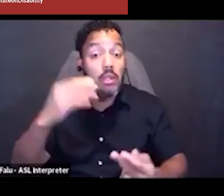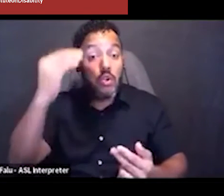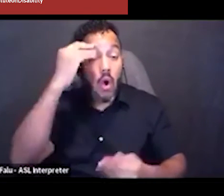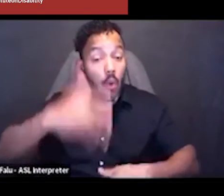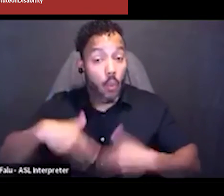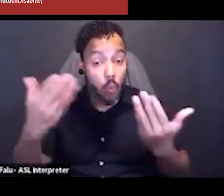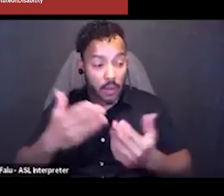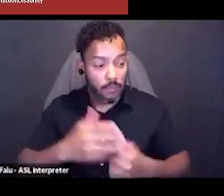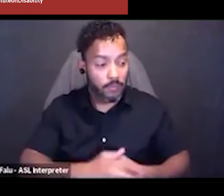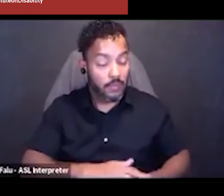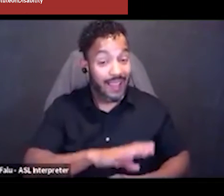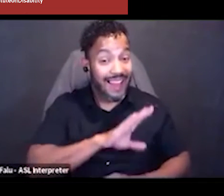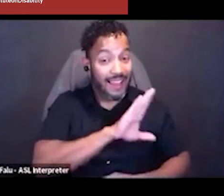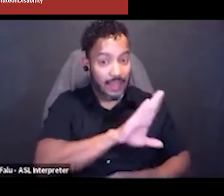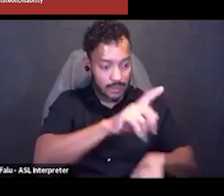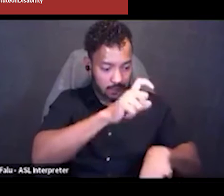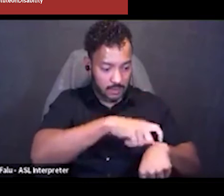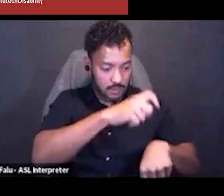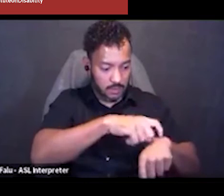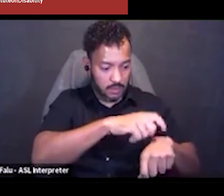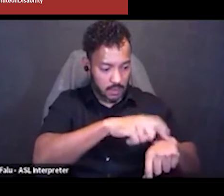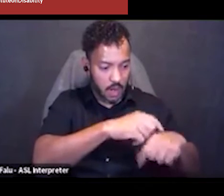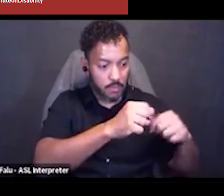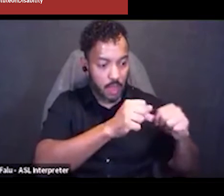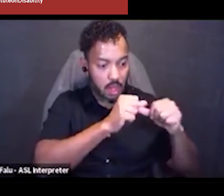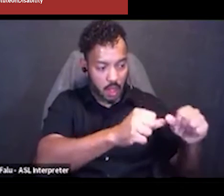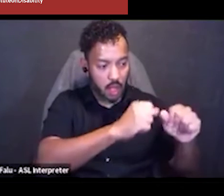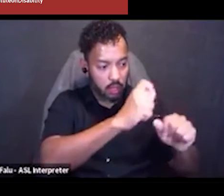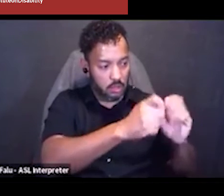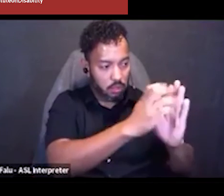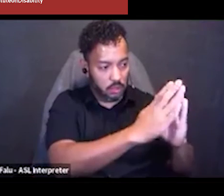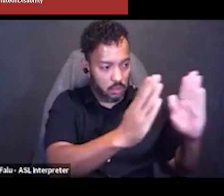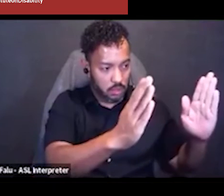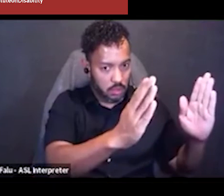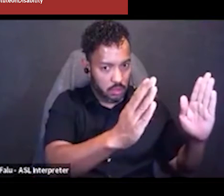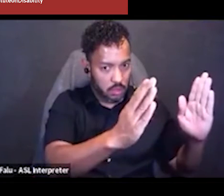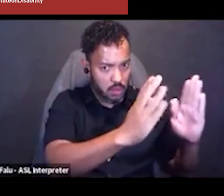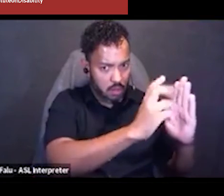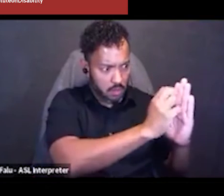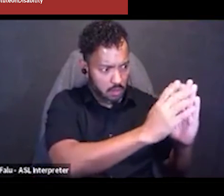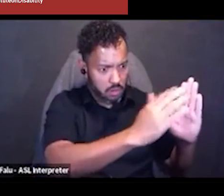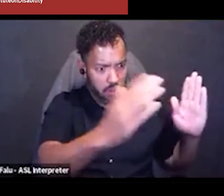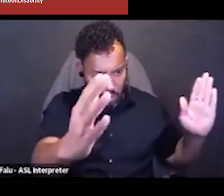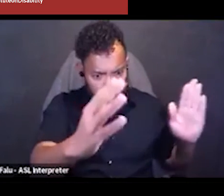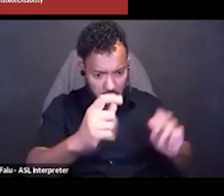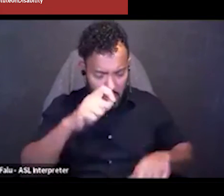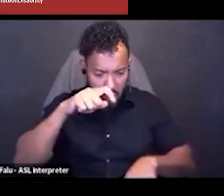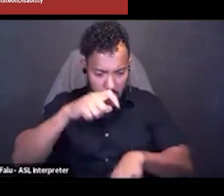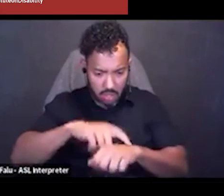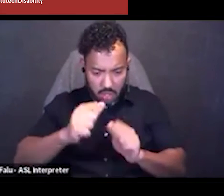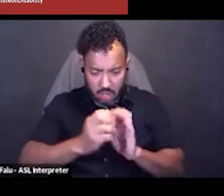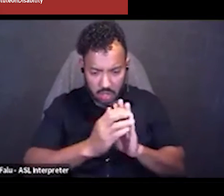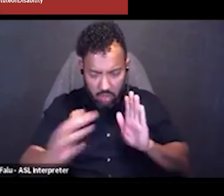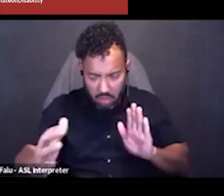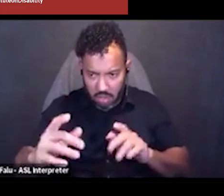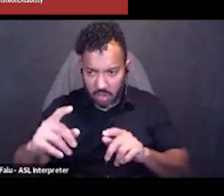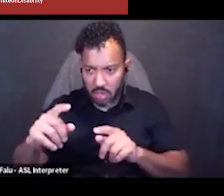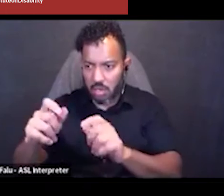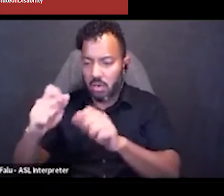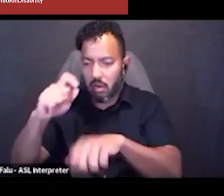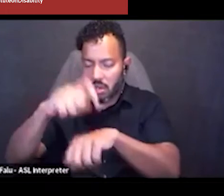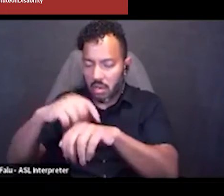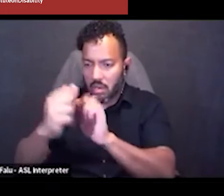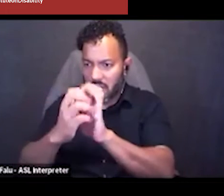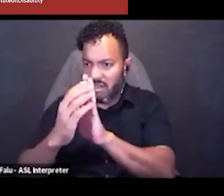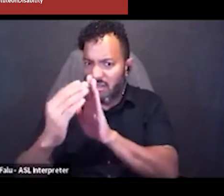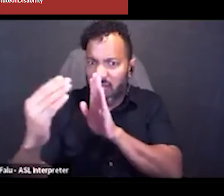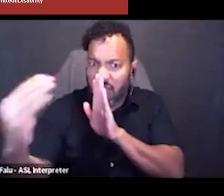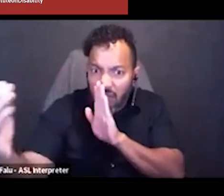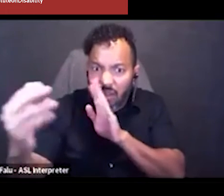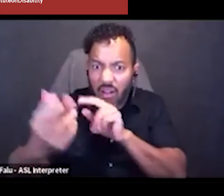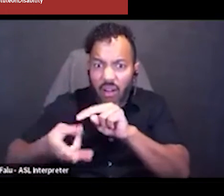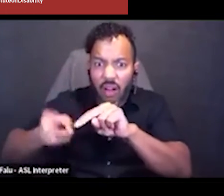duration and their impact has all very significantly increased.